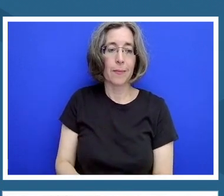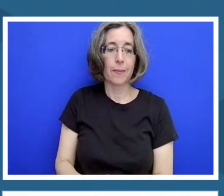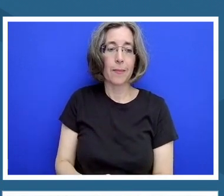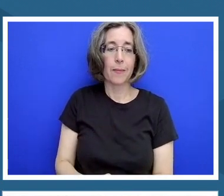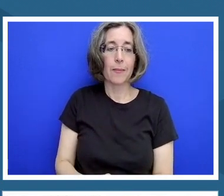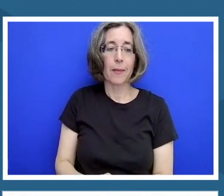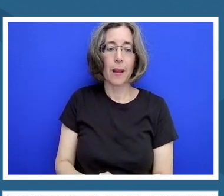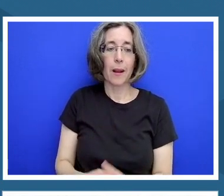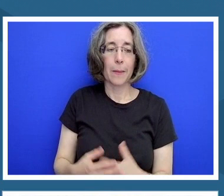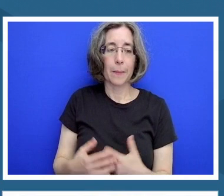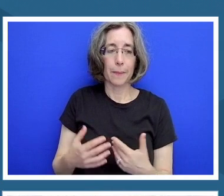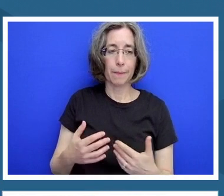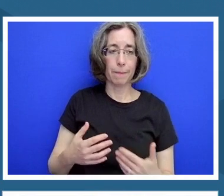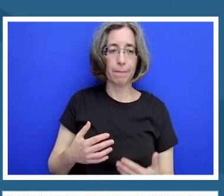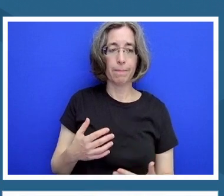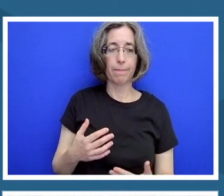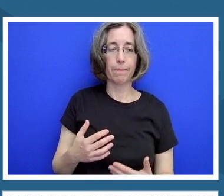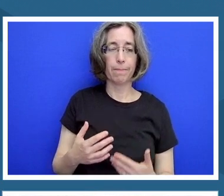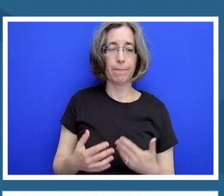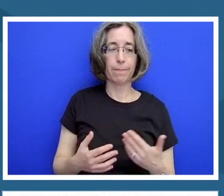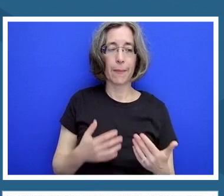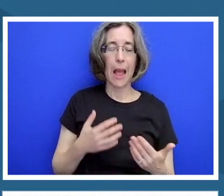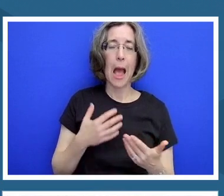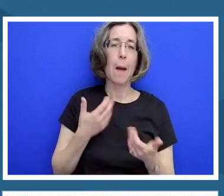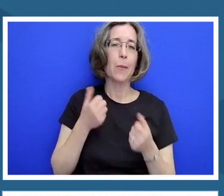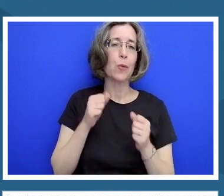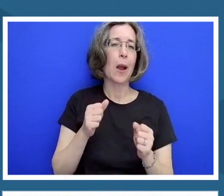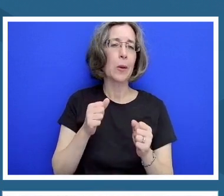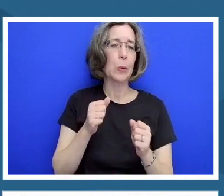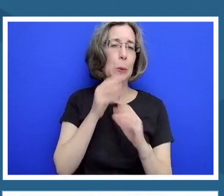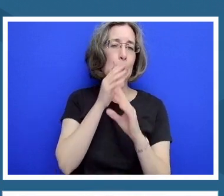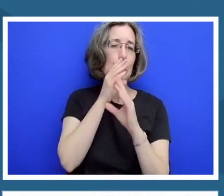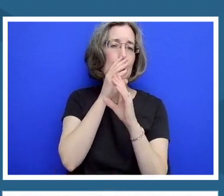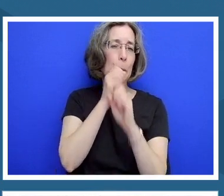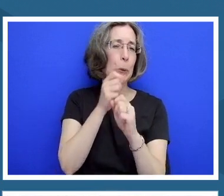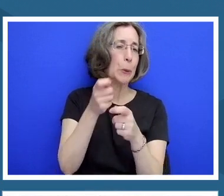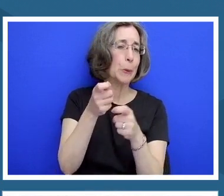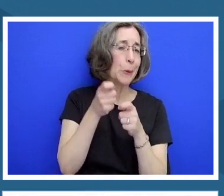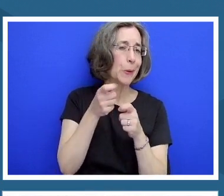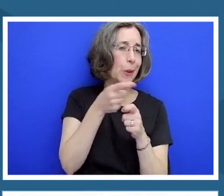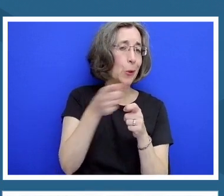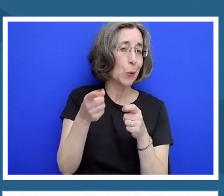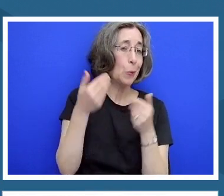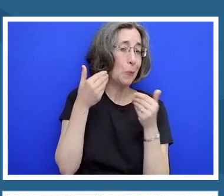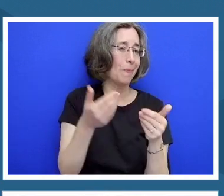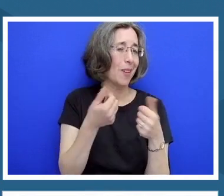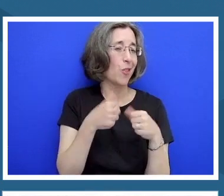kind of trying to whet your appetite to go try it yourself